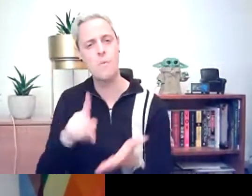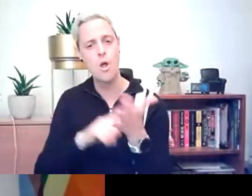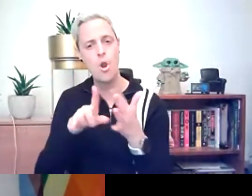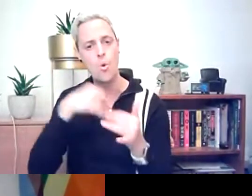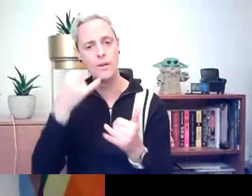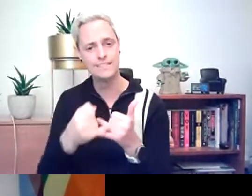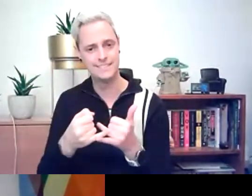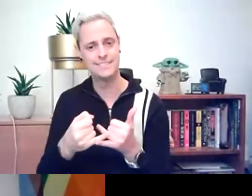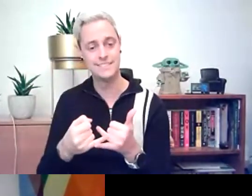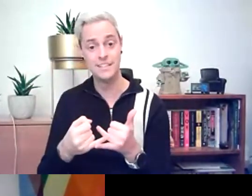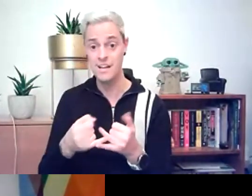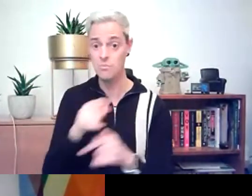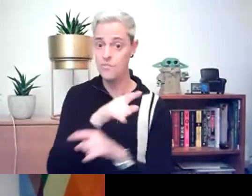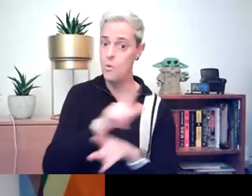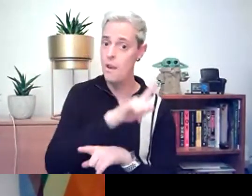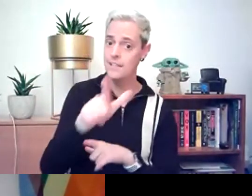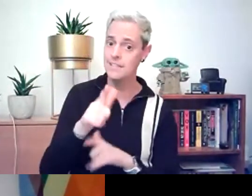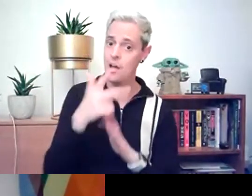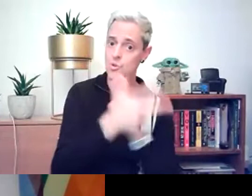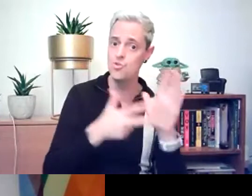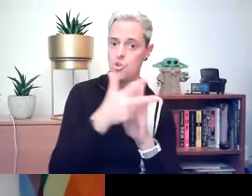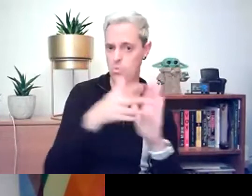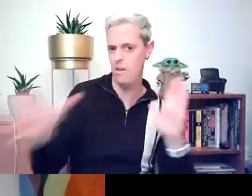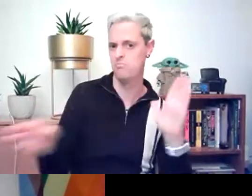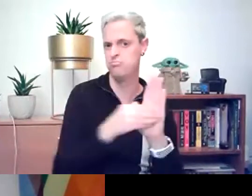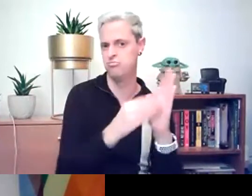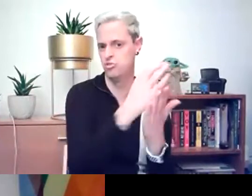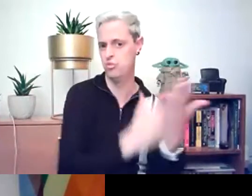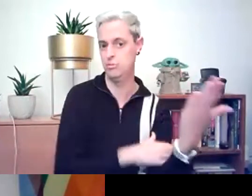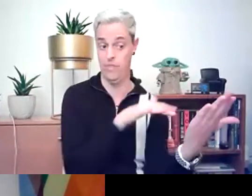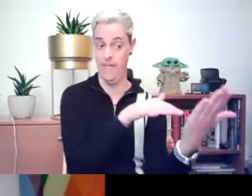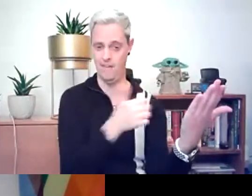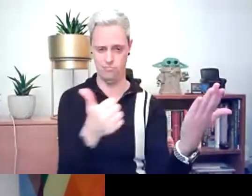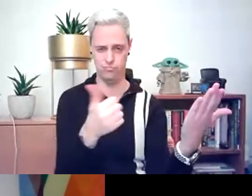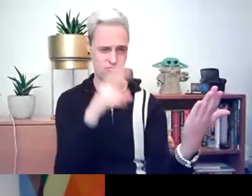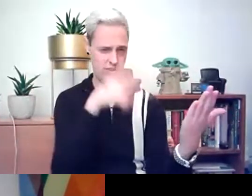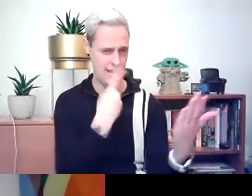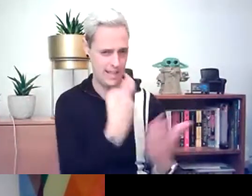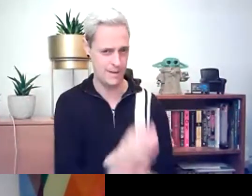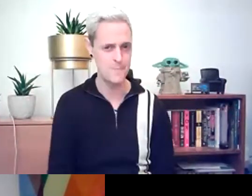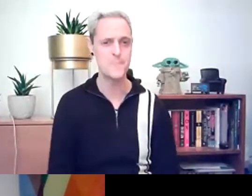for people who are watching the YouTube 18:44:12 will put all of them in the description for you. 18:44:15 And so, yeah, I'll start with the